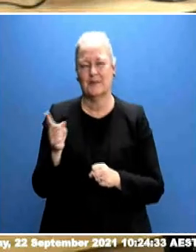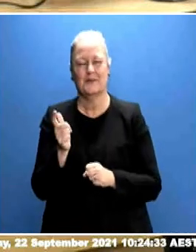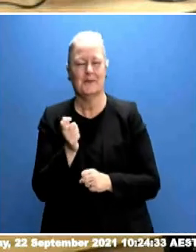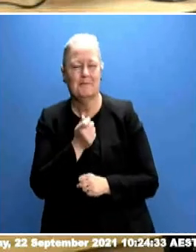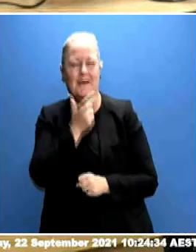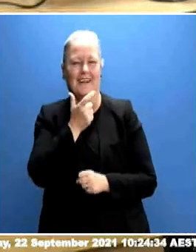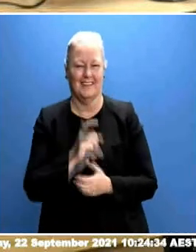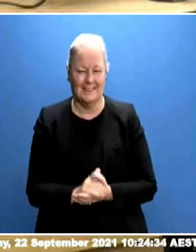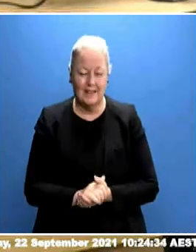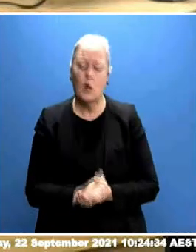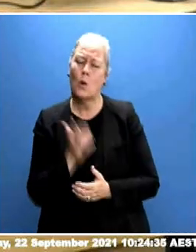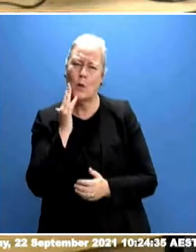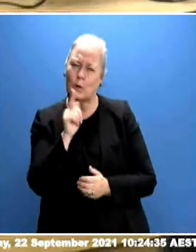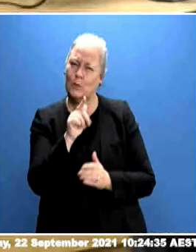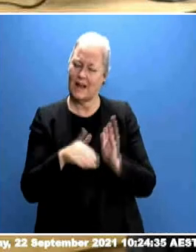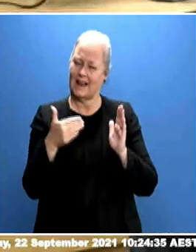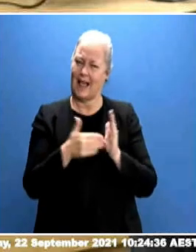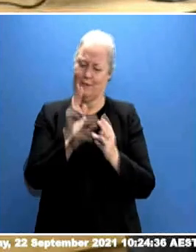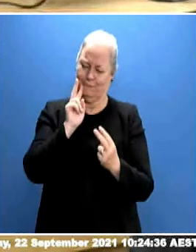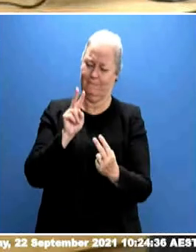When was the last time that you were able to see Megan?